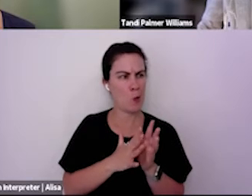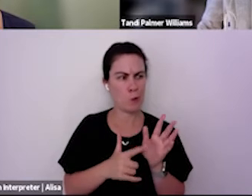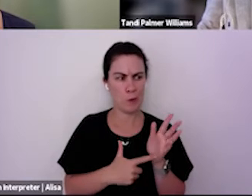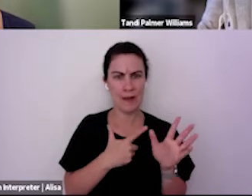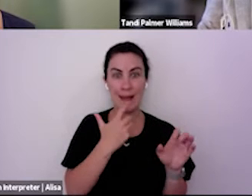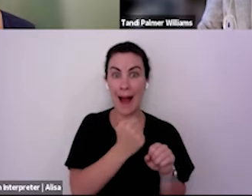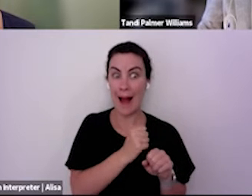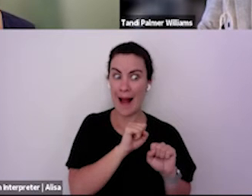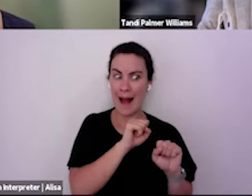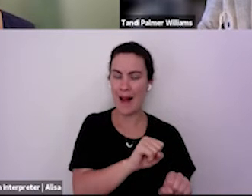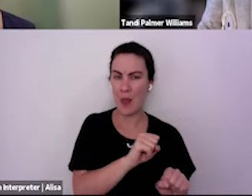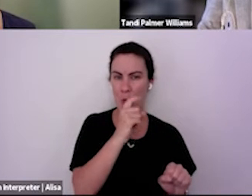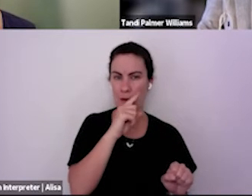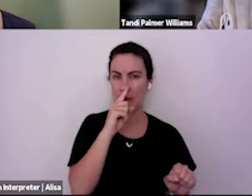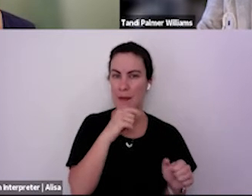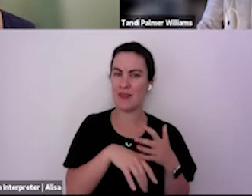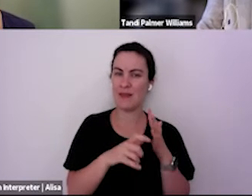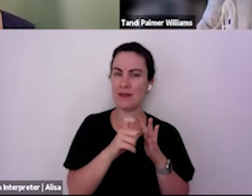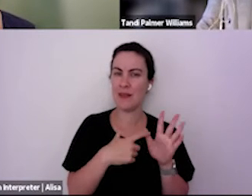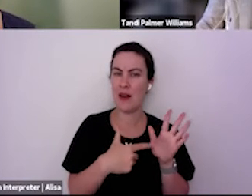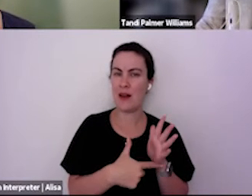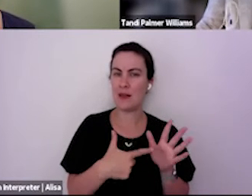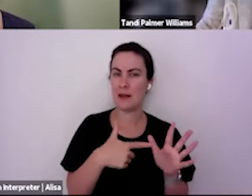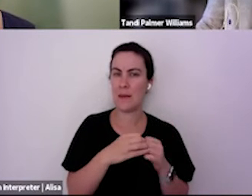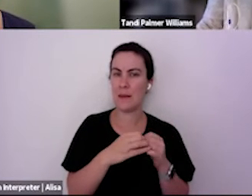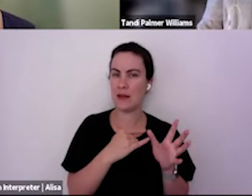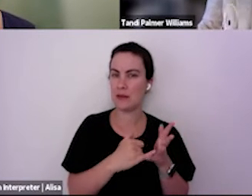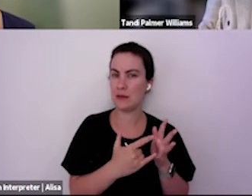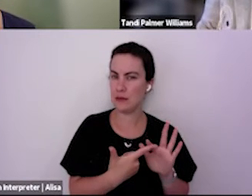Creating segments that we can market to in a different way.